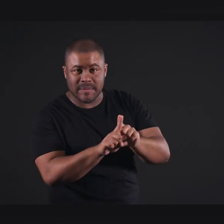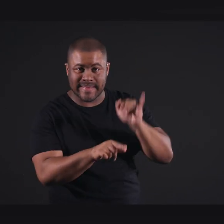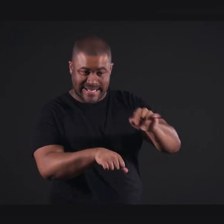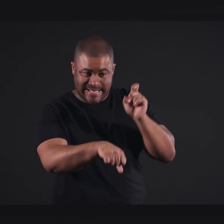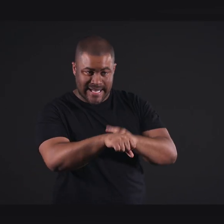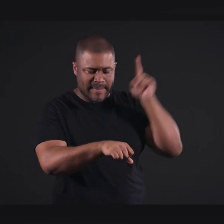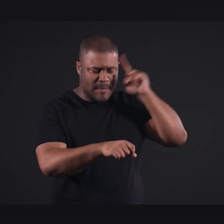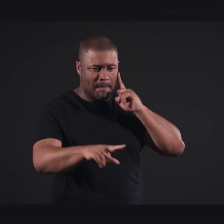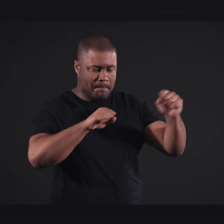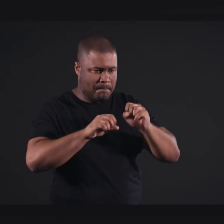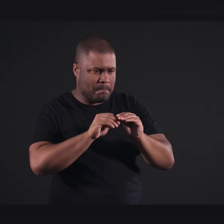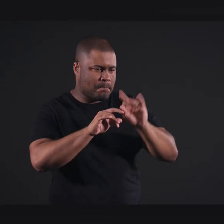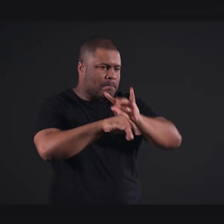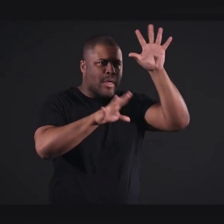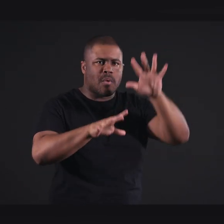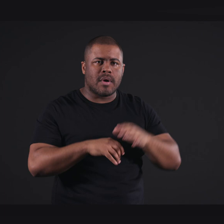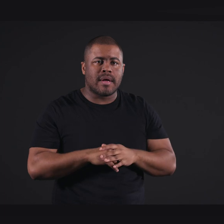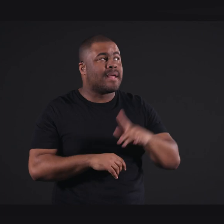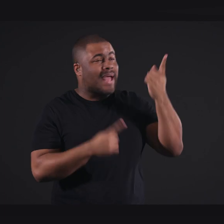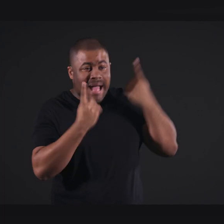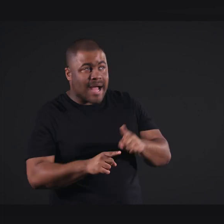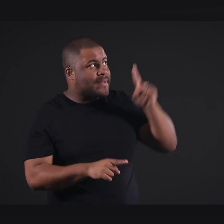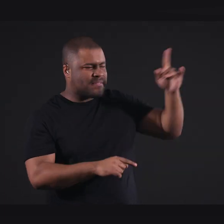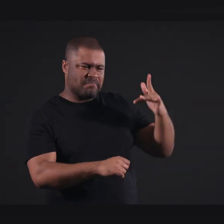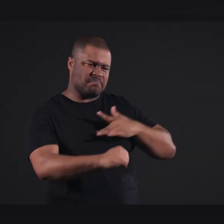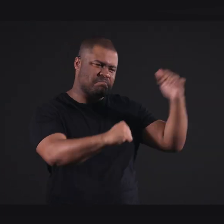and when he performed wonders and miracles before Pharoah’s eyes.